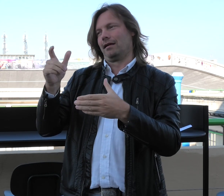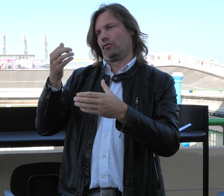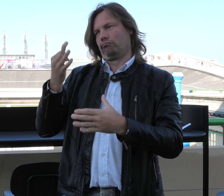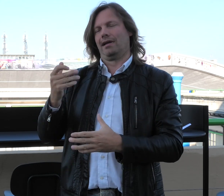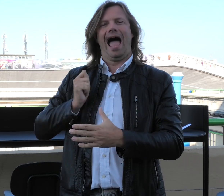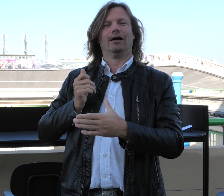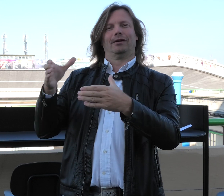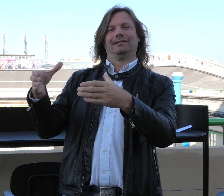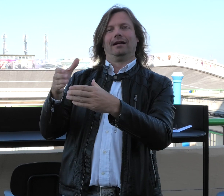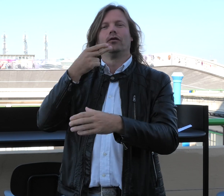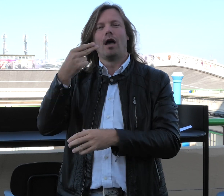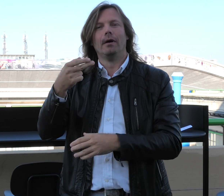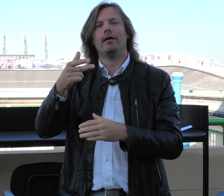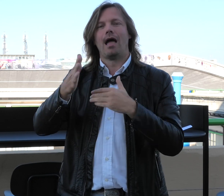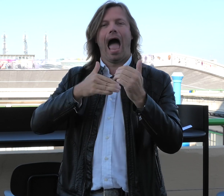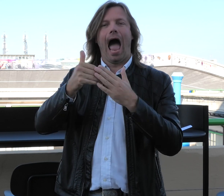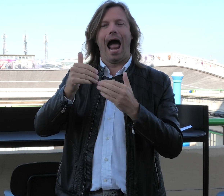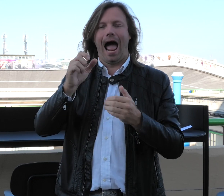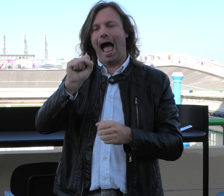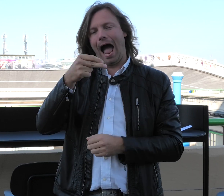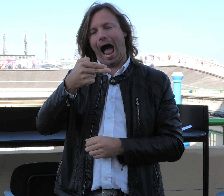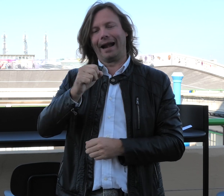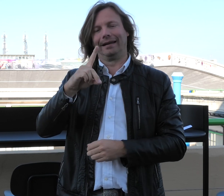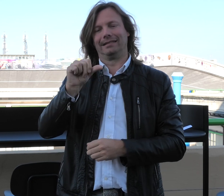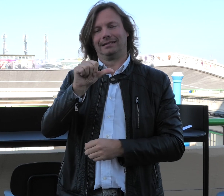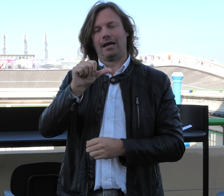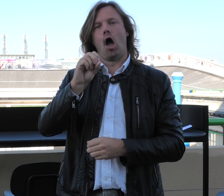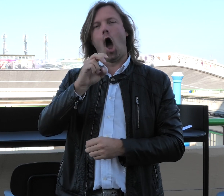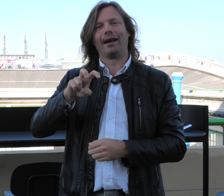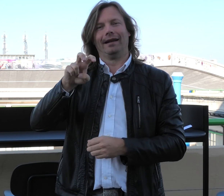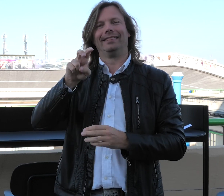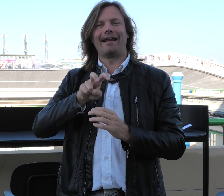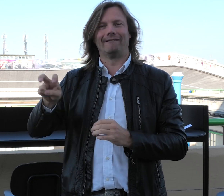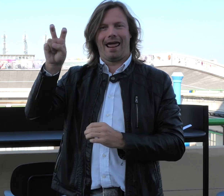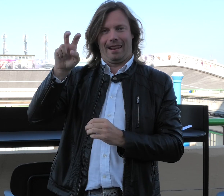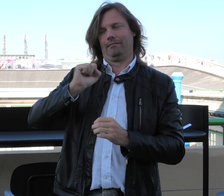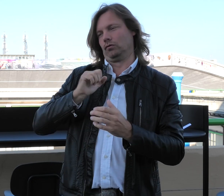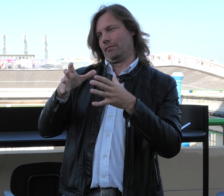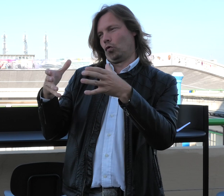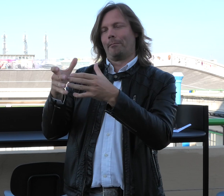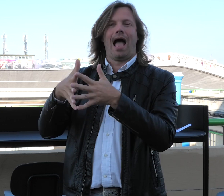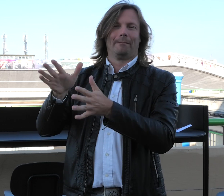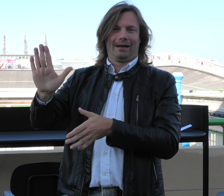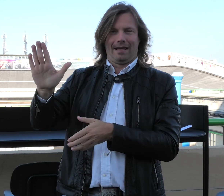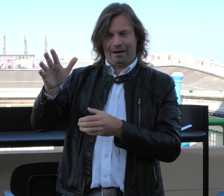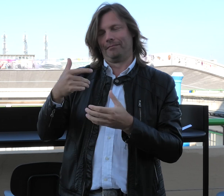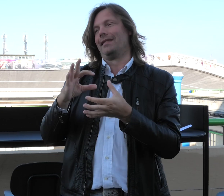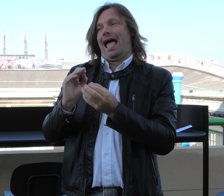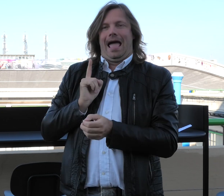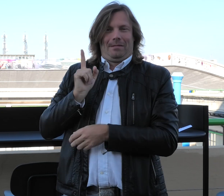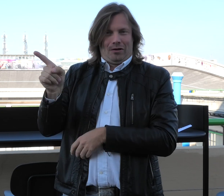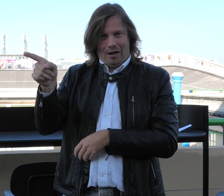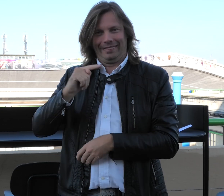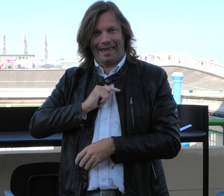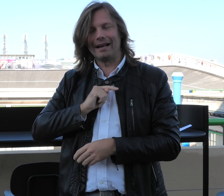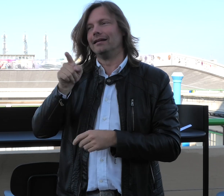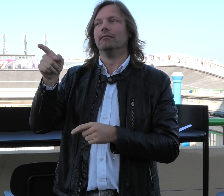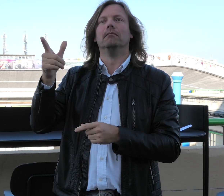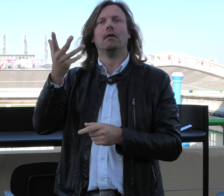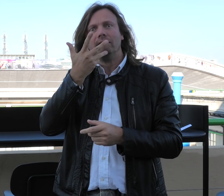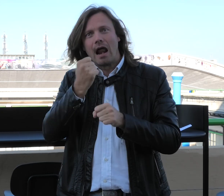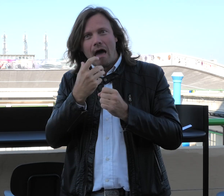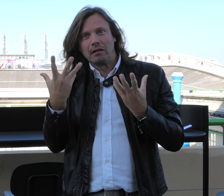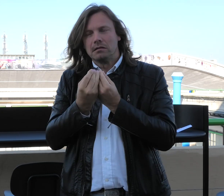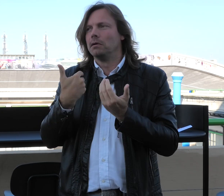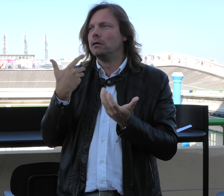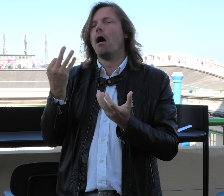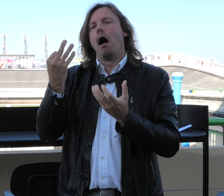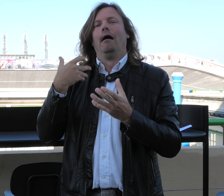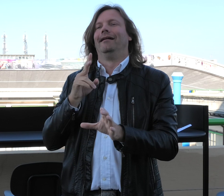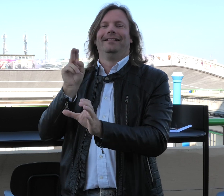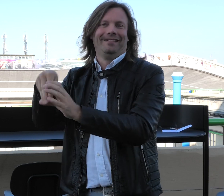Then a friend of mine who works with the American agency Hands on Travel asked me if I wanted to collaborate with them.